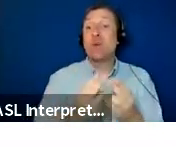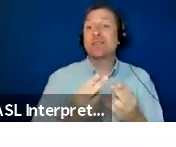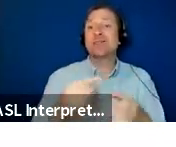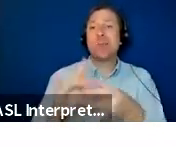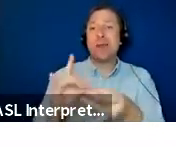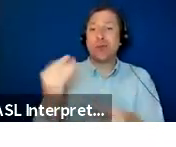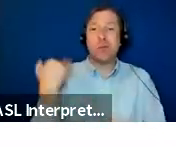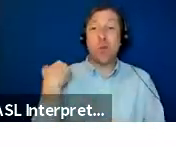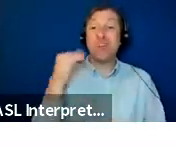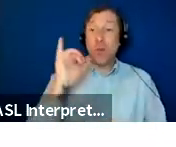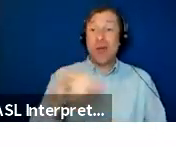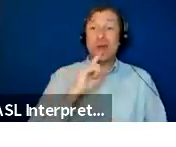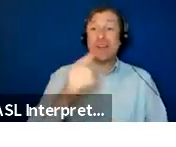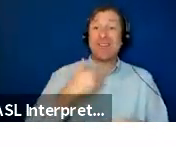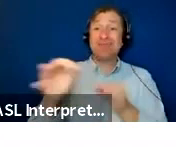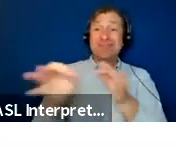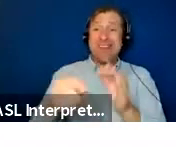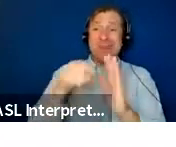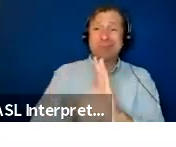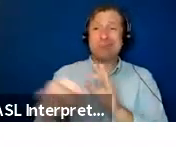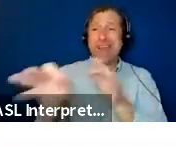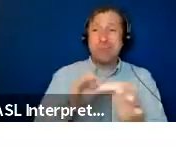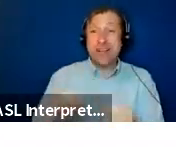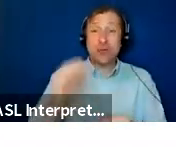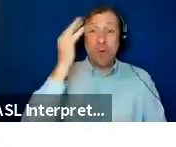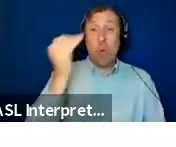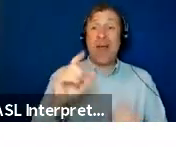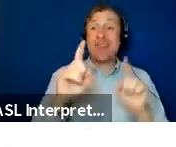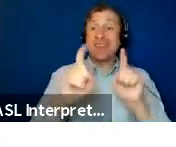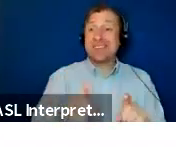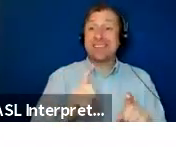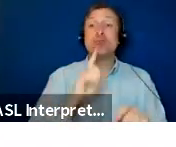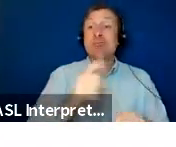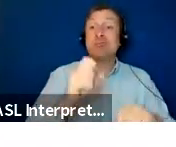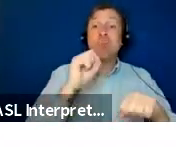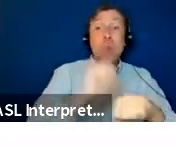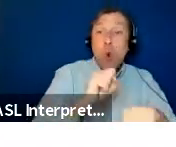there's a detailed explanation of why testing works to minimize the risk of virus spread on set and